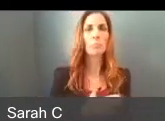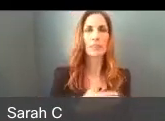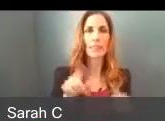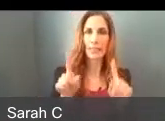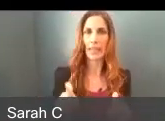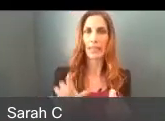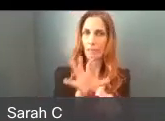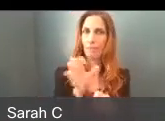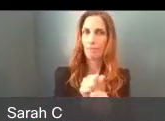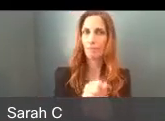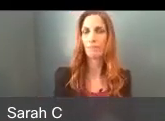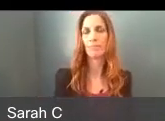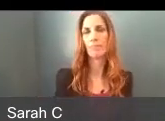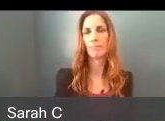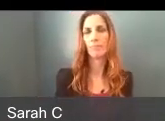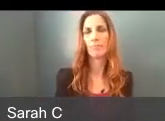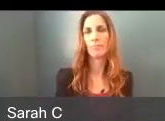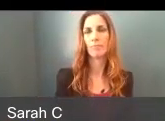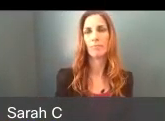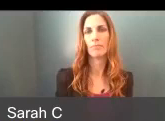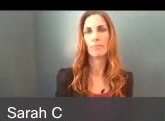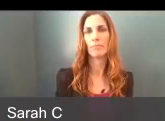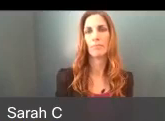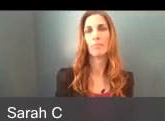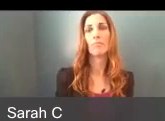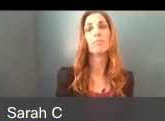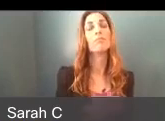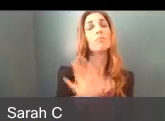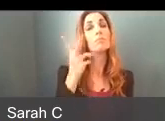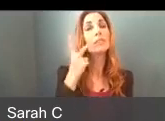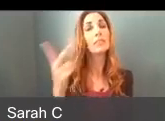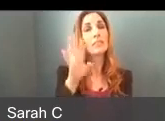So let's see what this looks like graphically and we'll move on to our date tested graph.